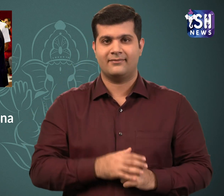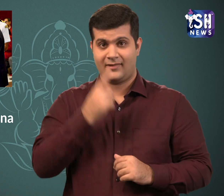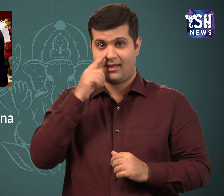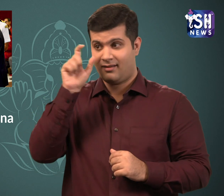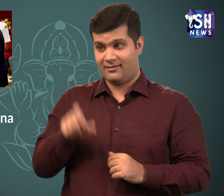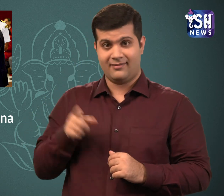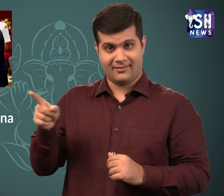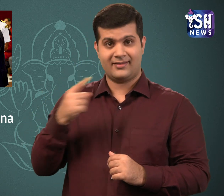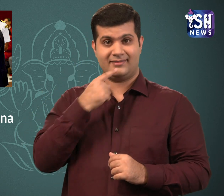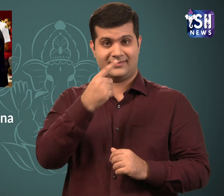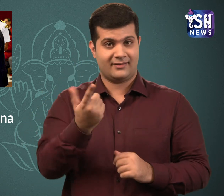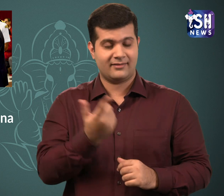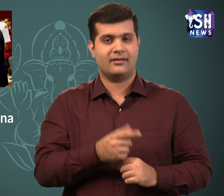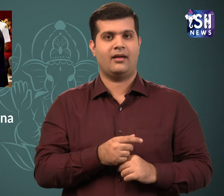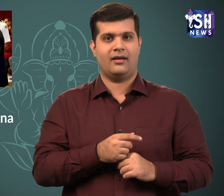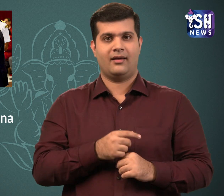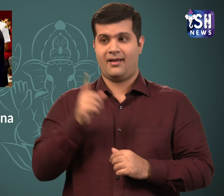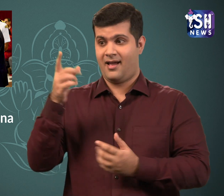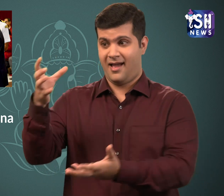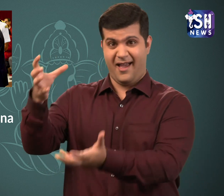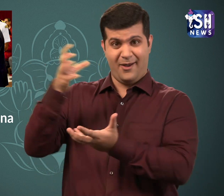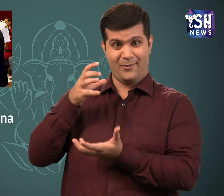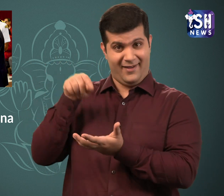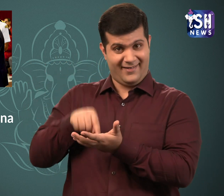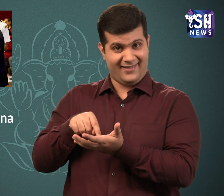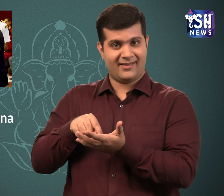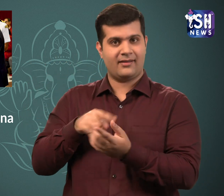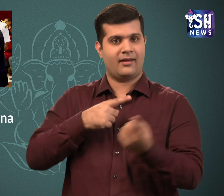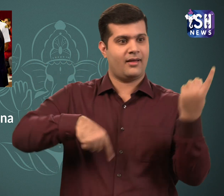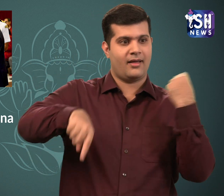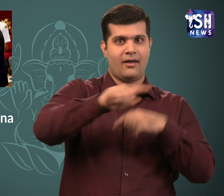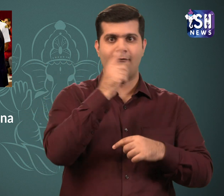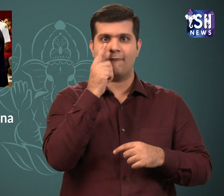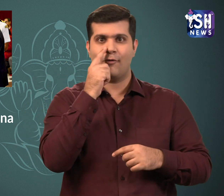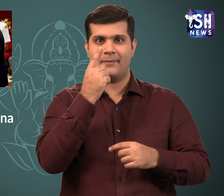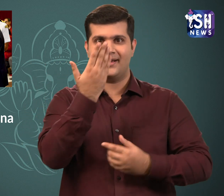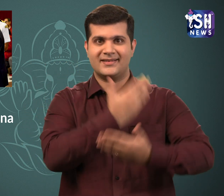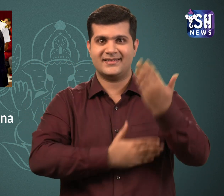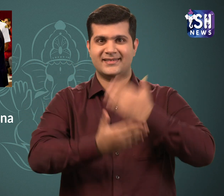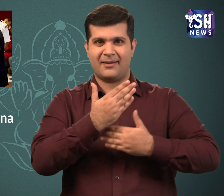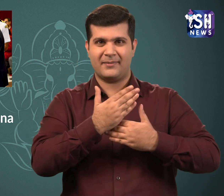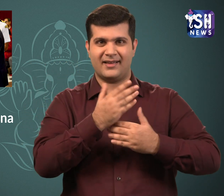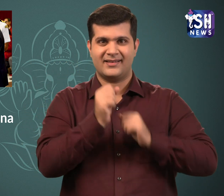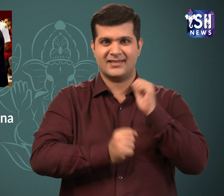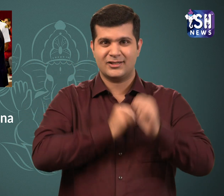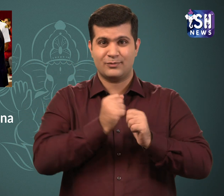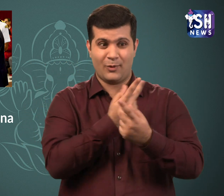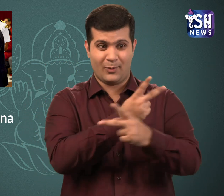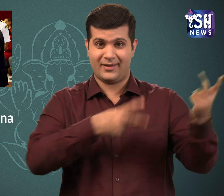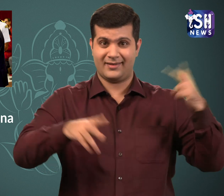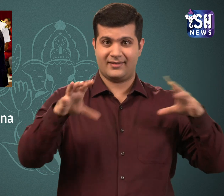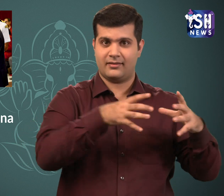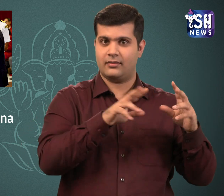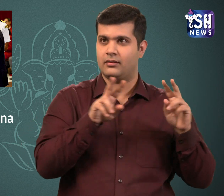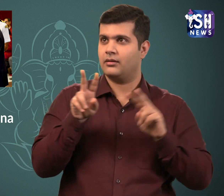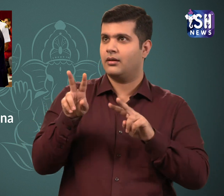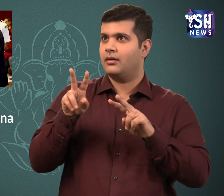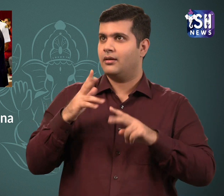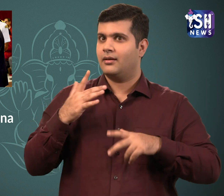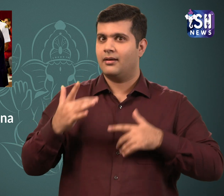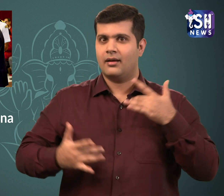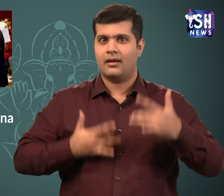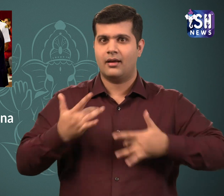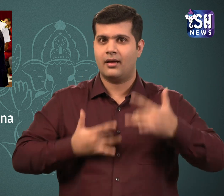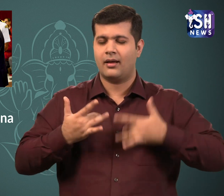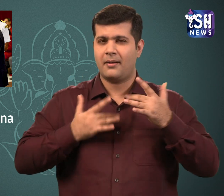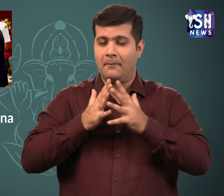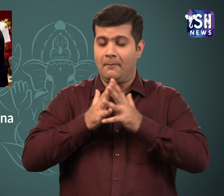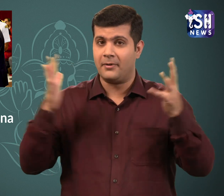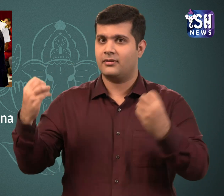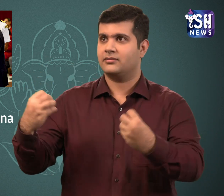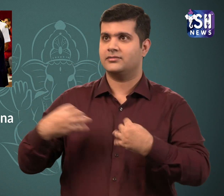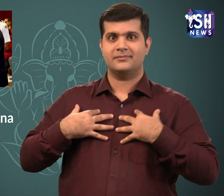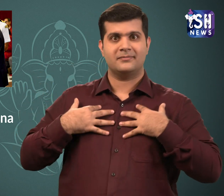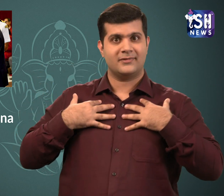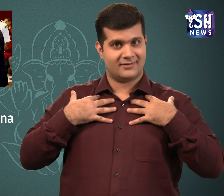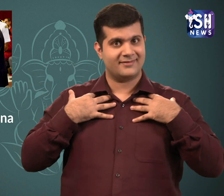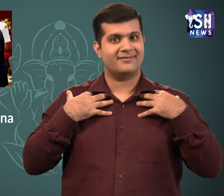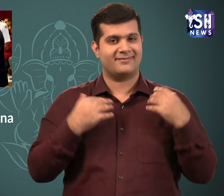Deepa said that, this award will become a huge inspiration for disabled women athletes.